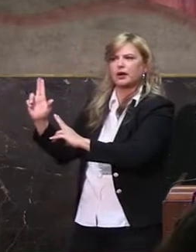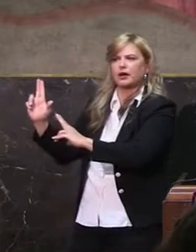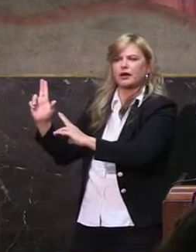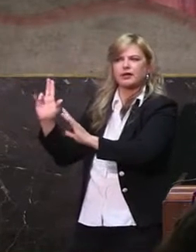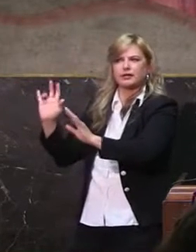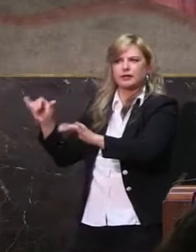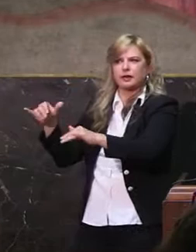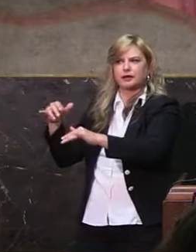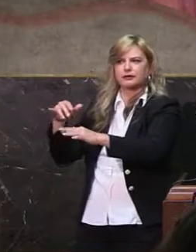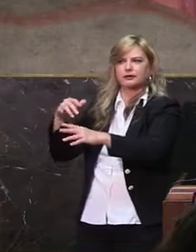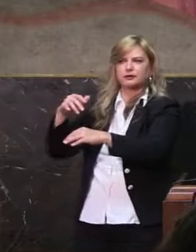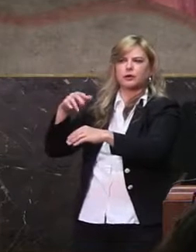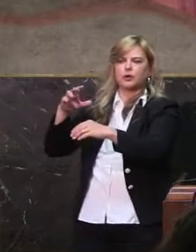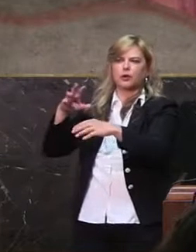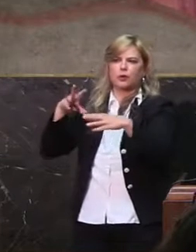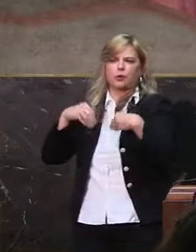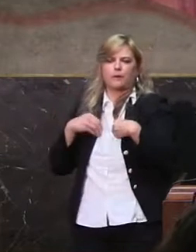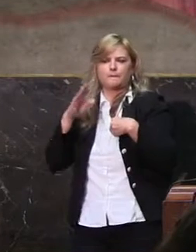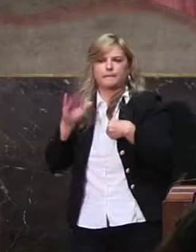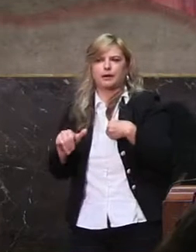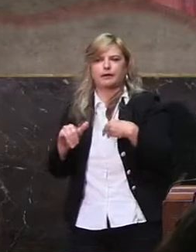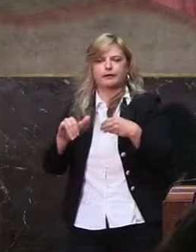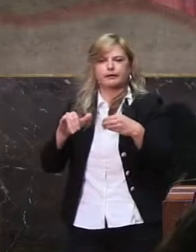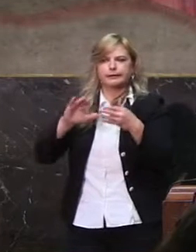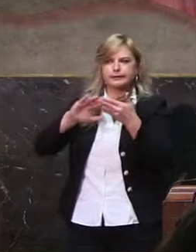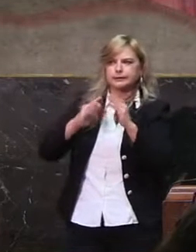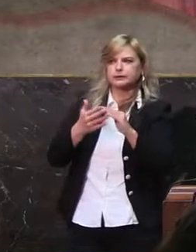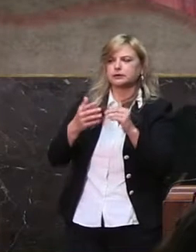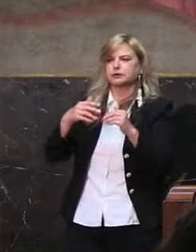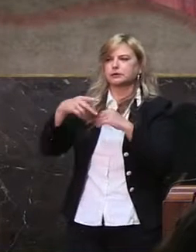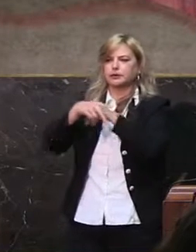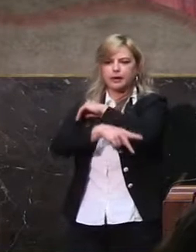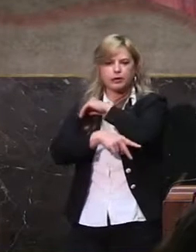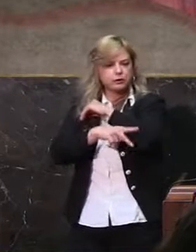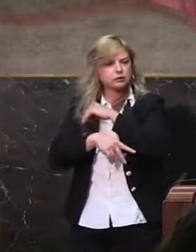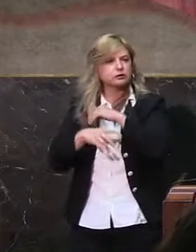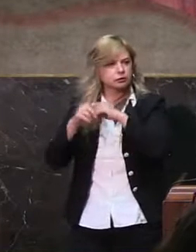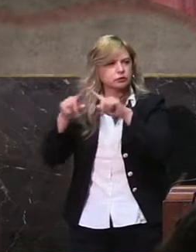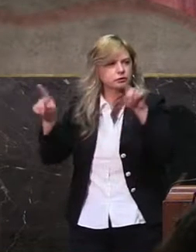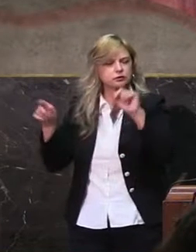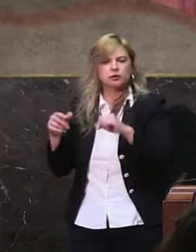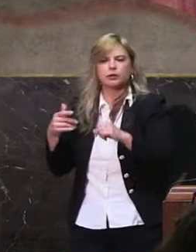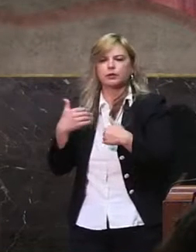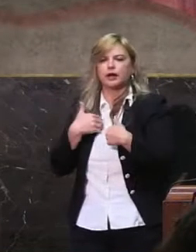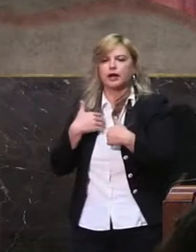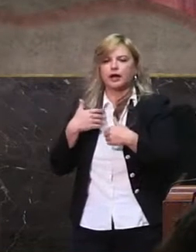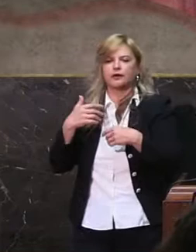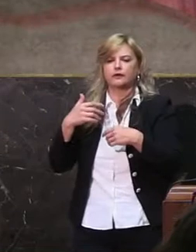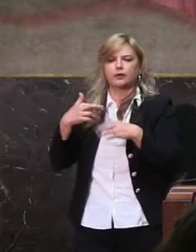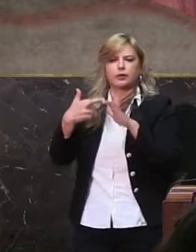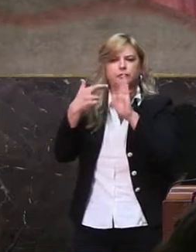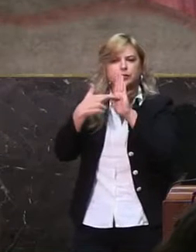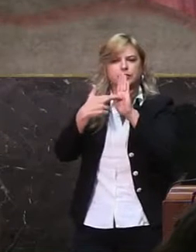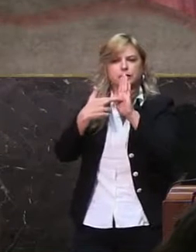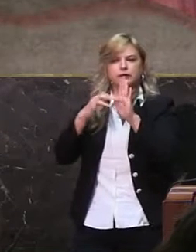in city's or of parishes and we have collected representatives from those